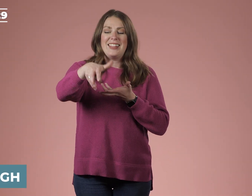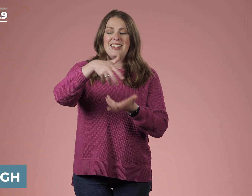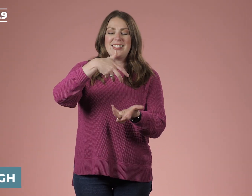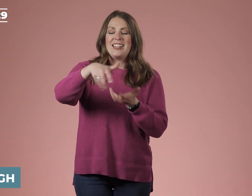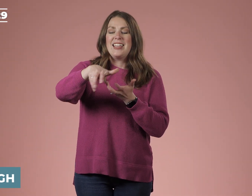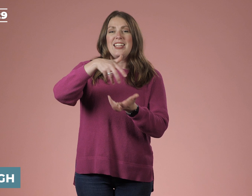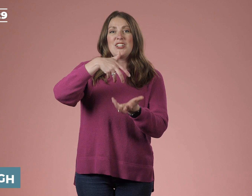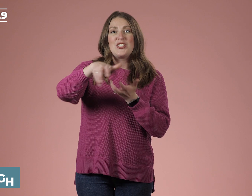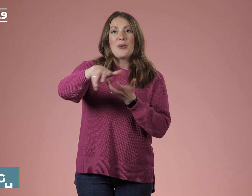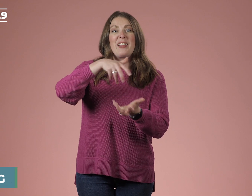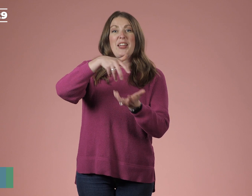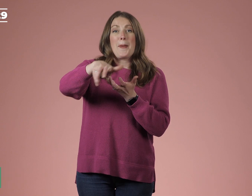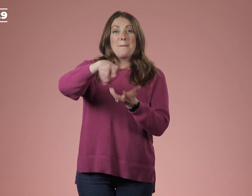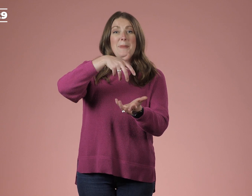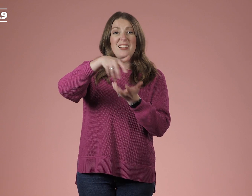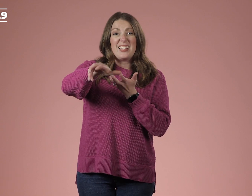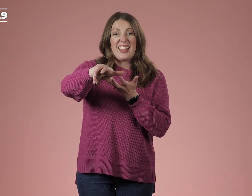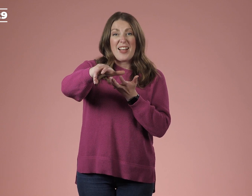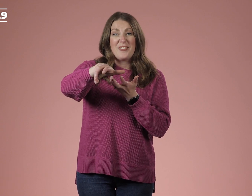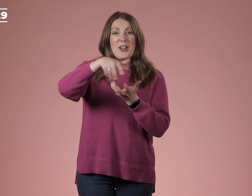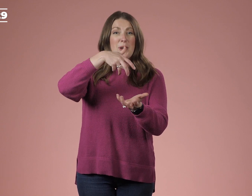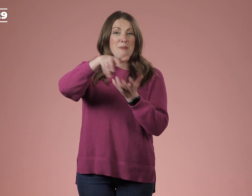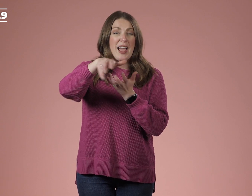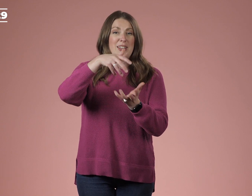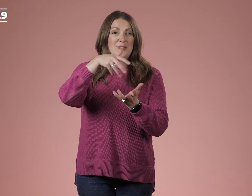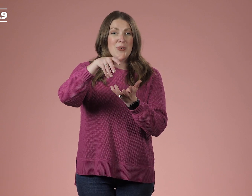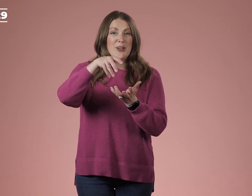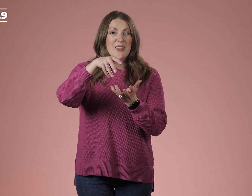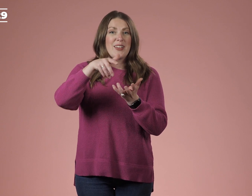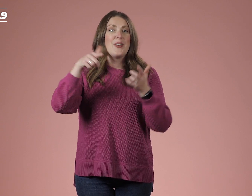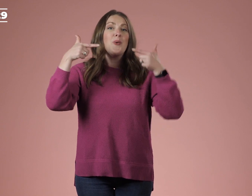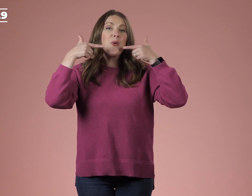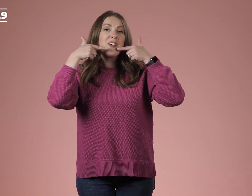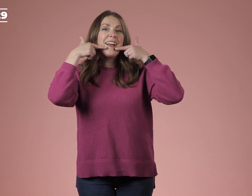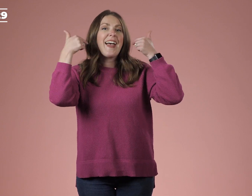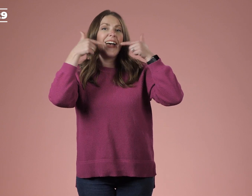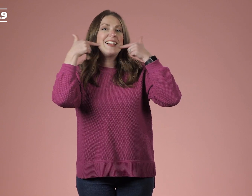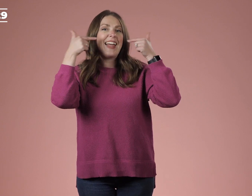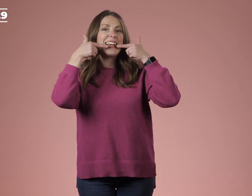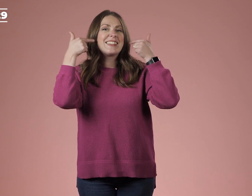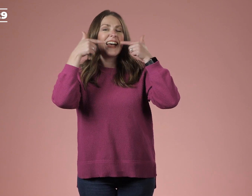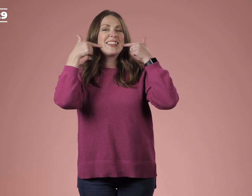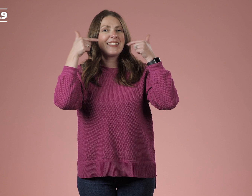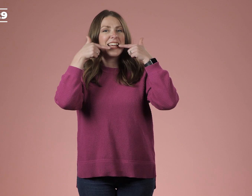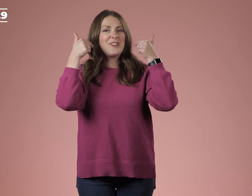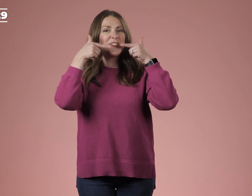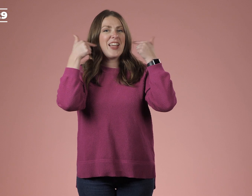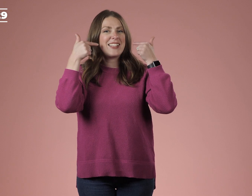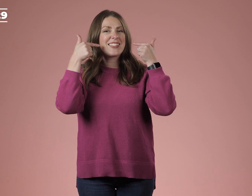This is showing like a belly laugh going back and forth or L-hands at the side of your face.